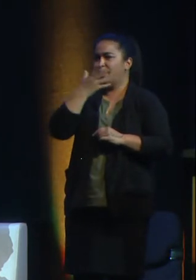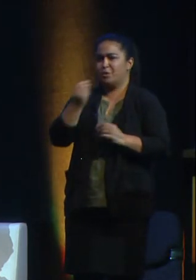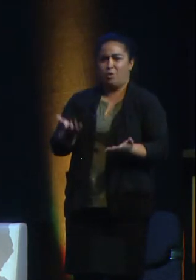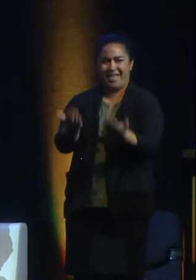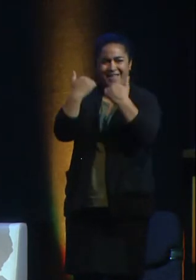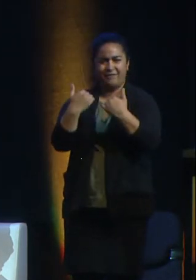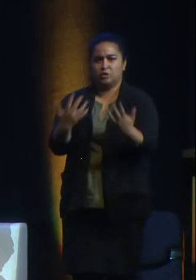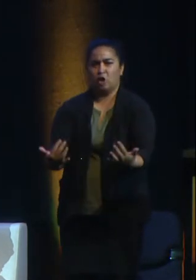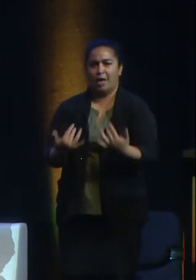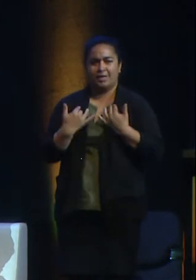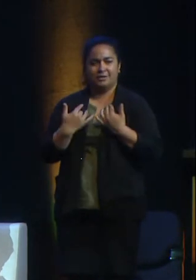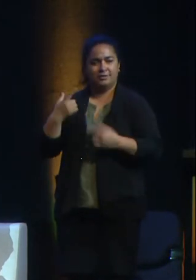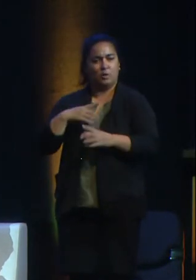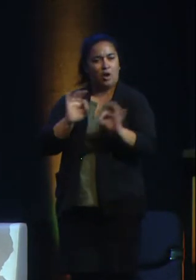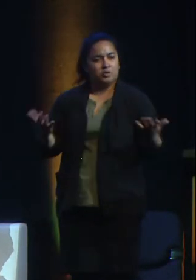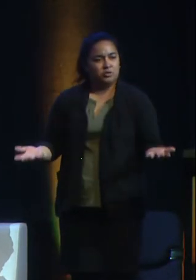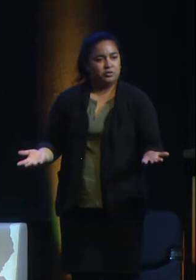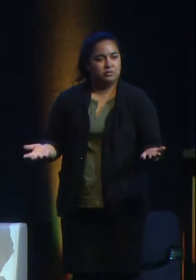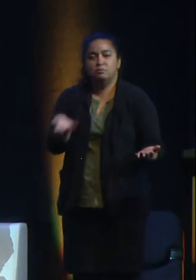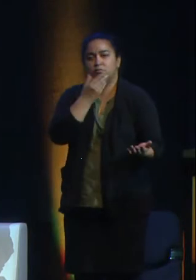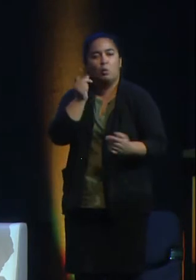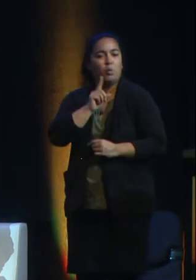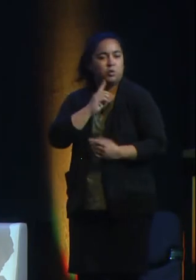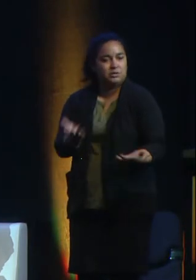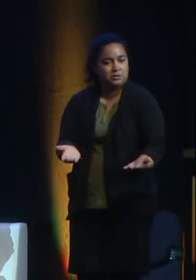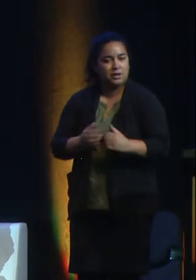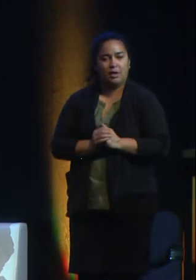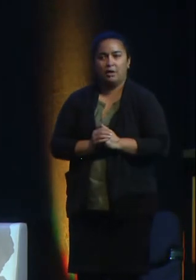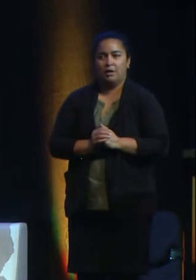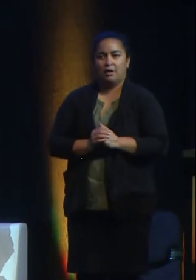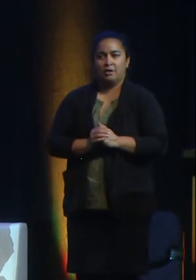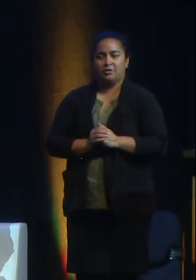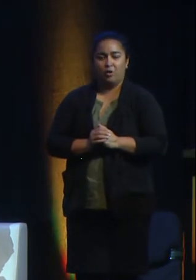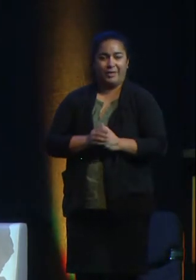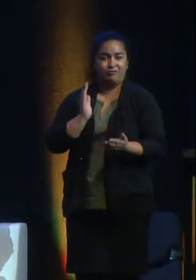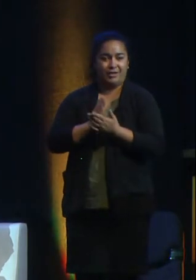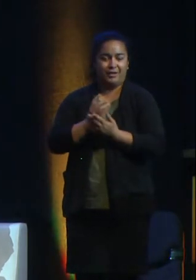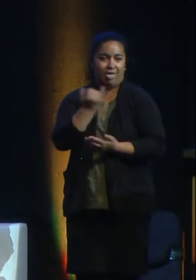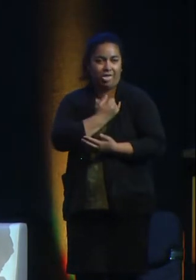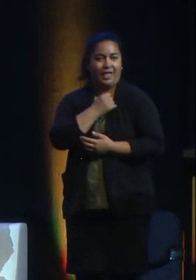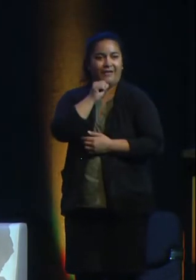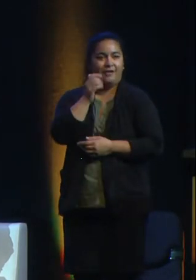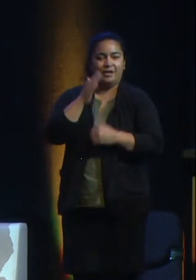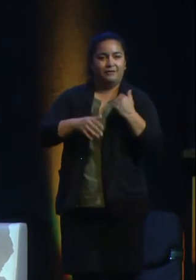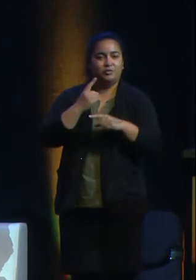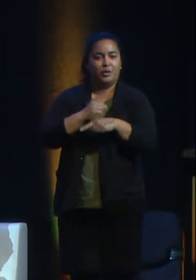the energy from water, and it will be remiss of me not to also talk about hydrogen. Now